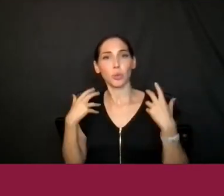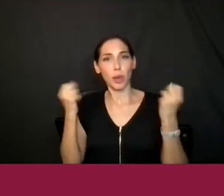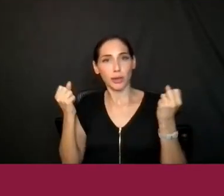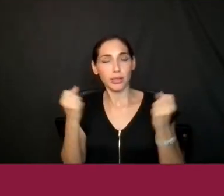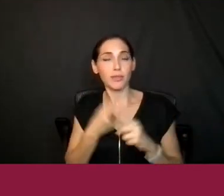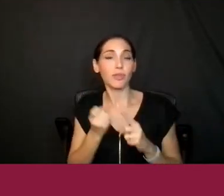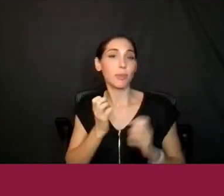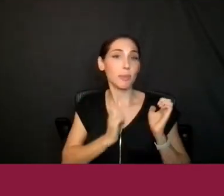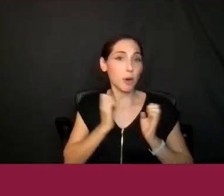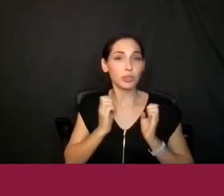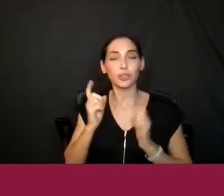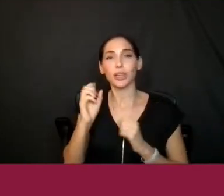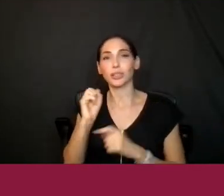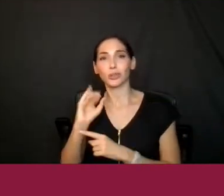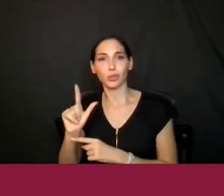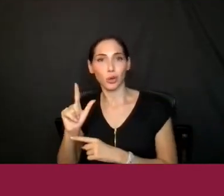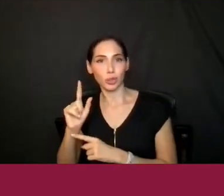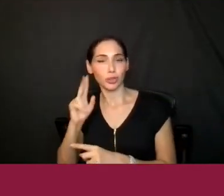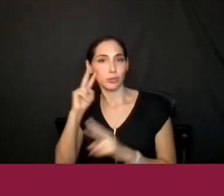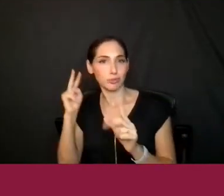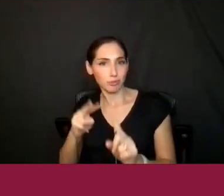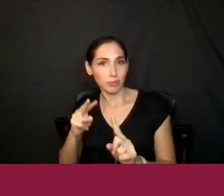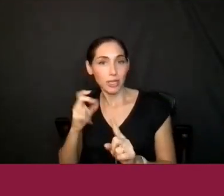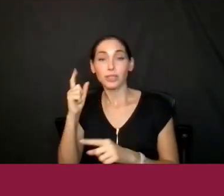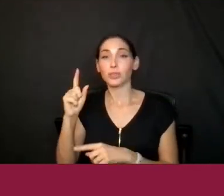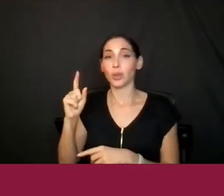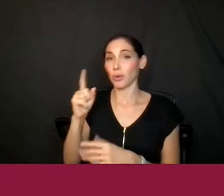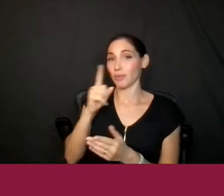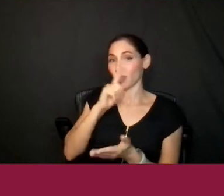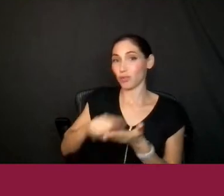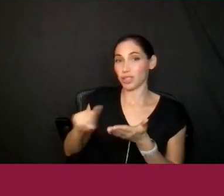The scholarship shows that the students are already invested in DEI.